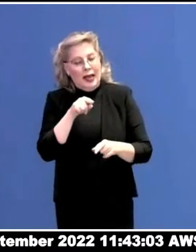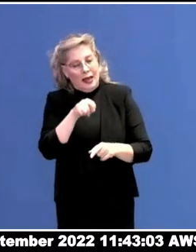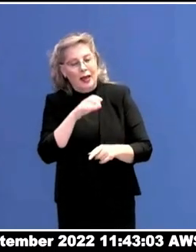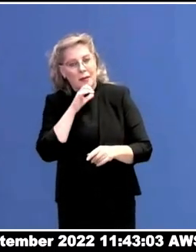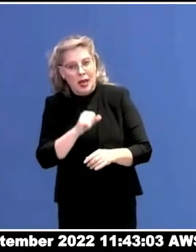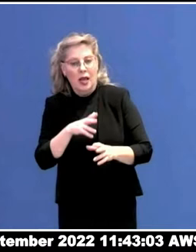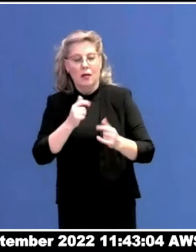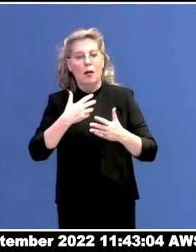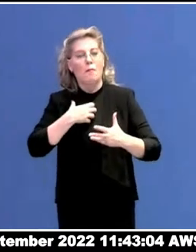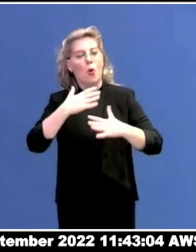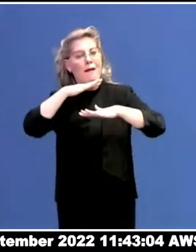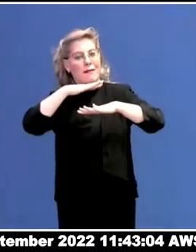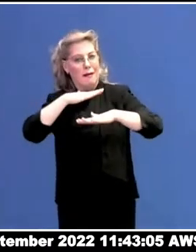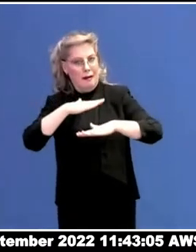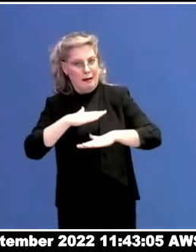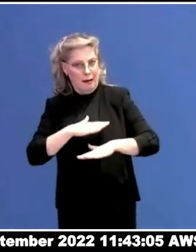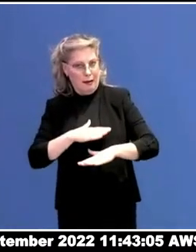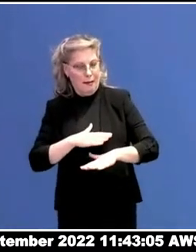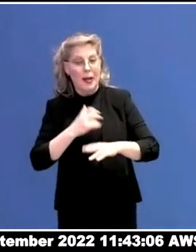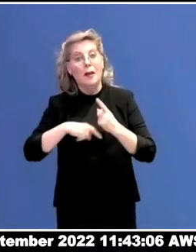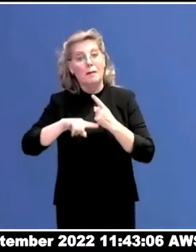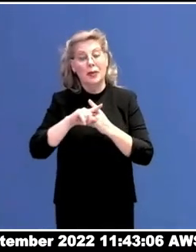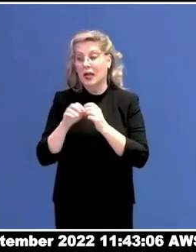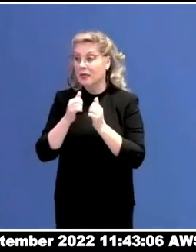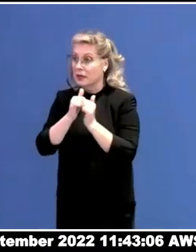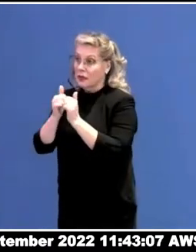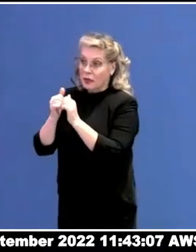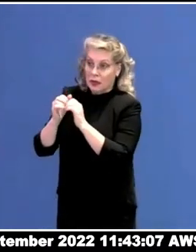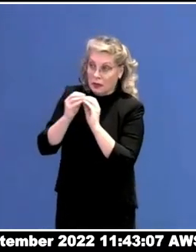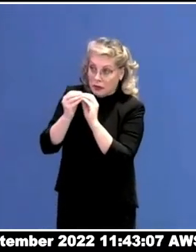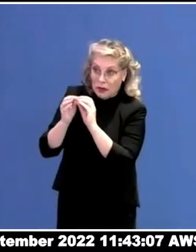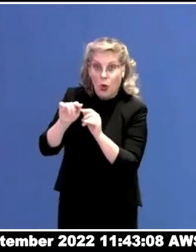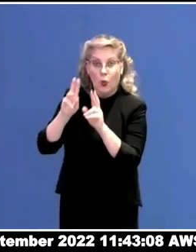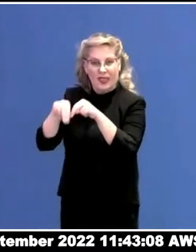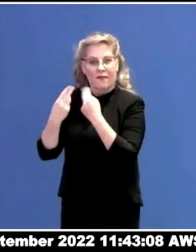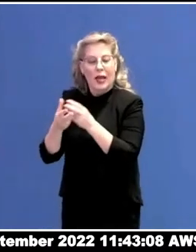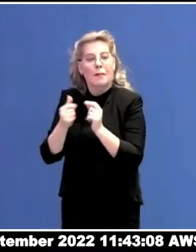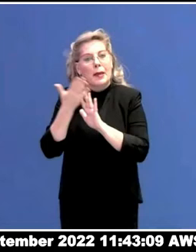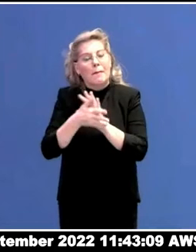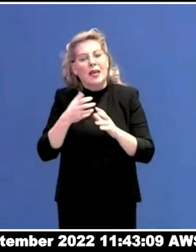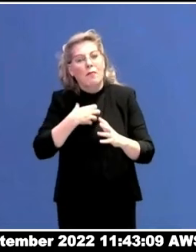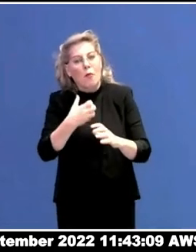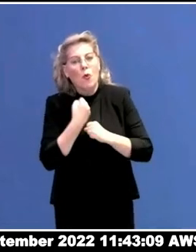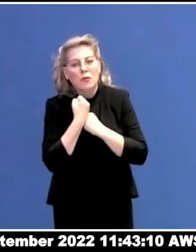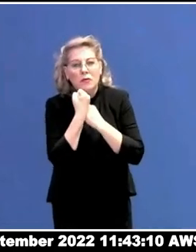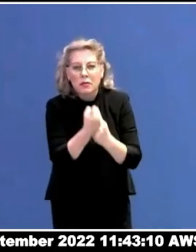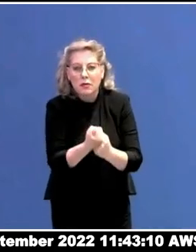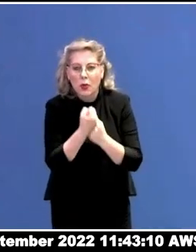And that put a lot of - it de-escalated many situations, and he still has a strong